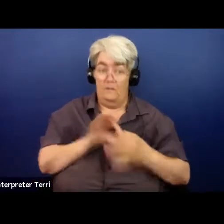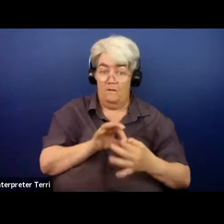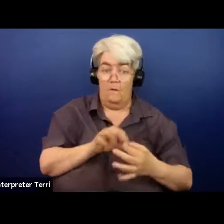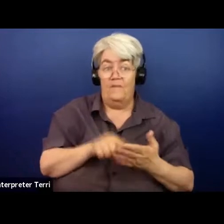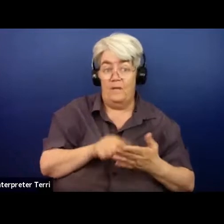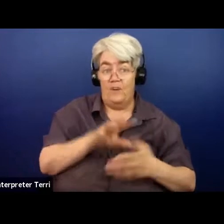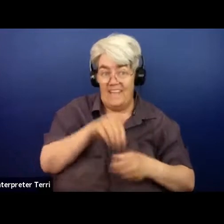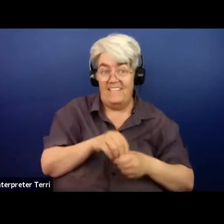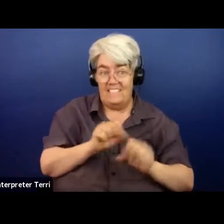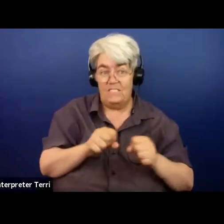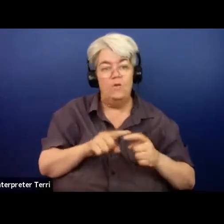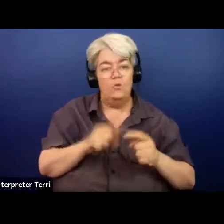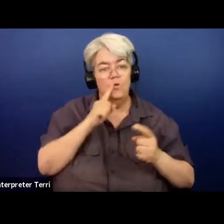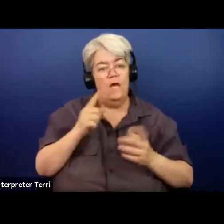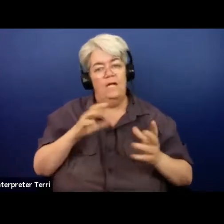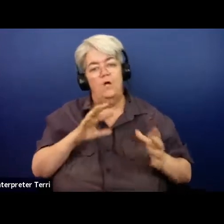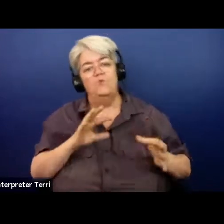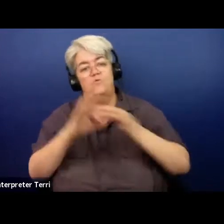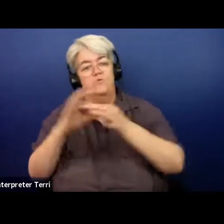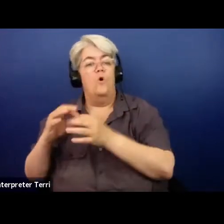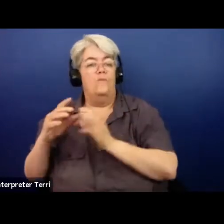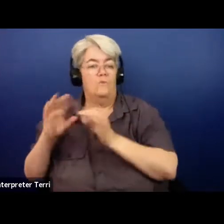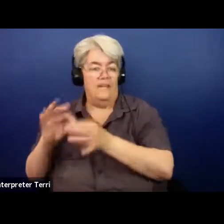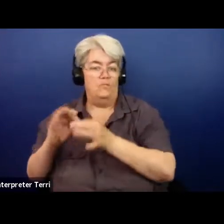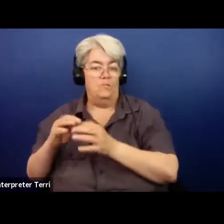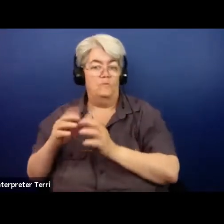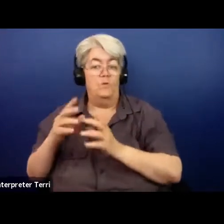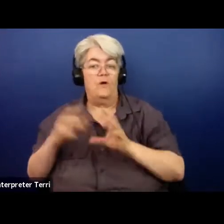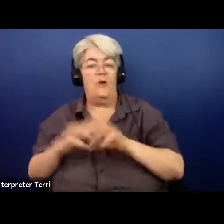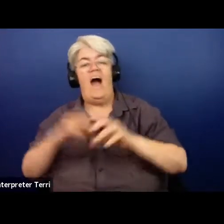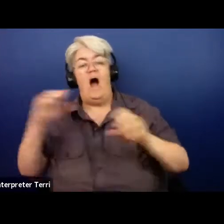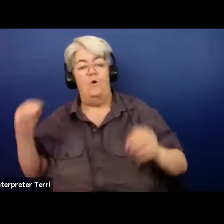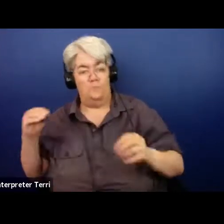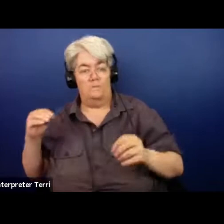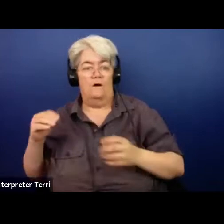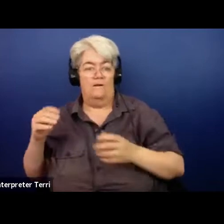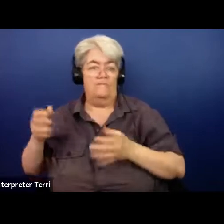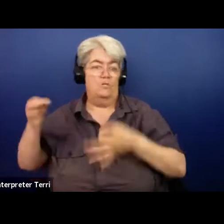you can build them out of the criminal justice system. That can take you some very interesting places.